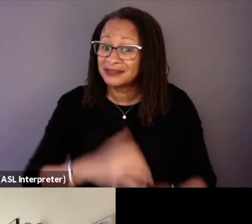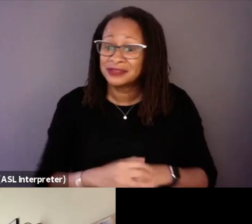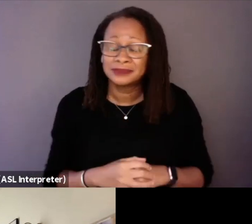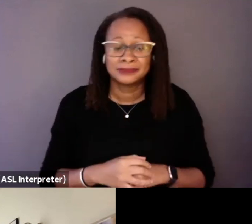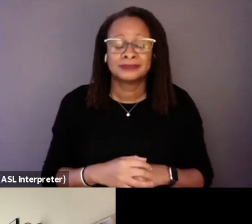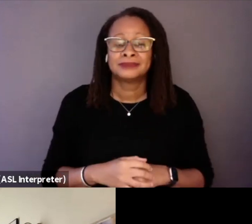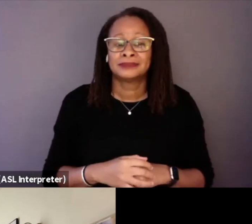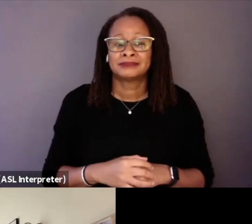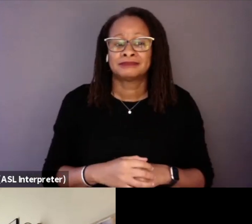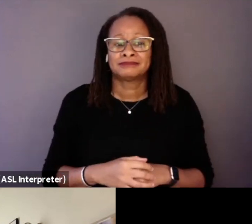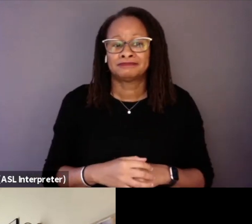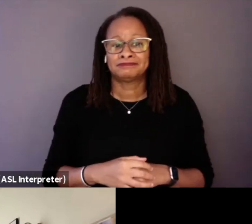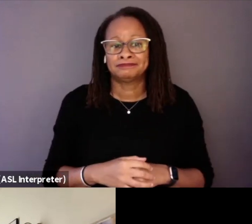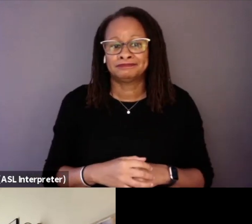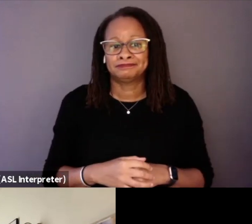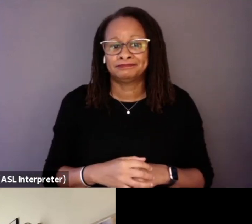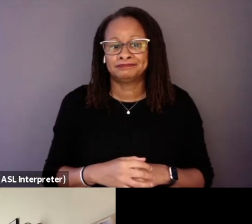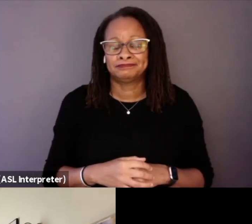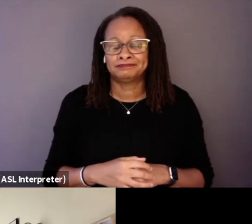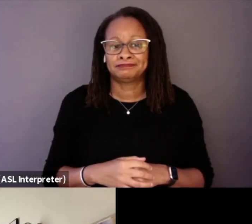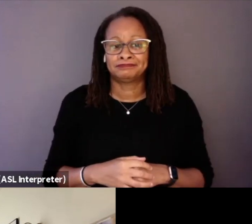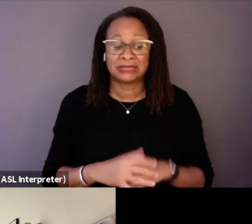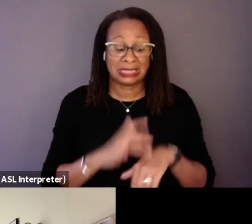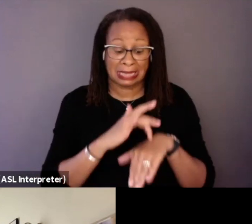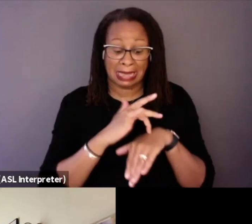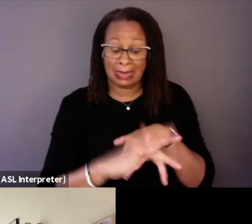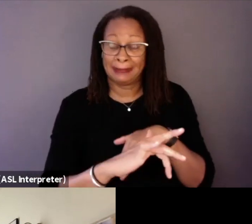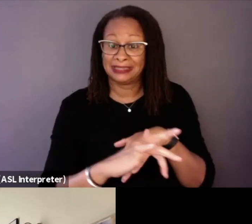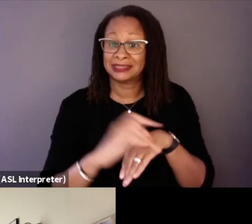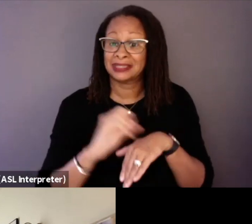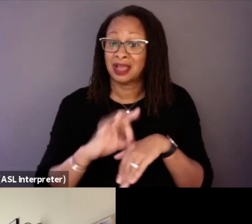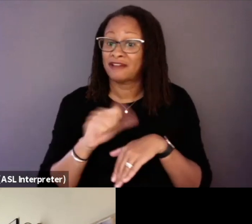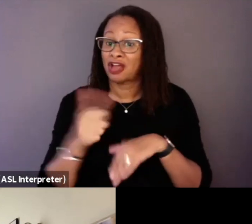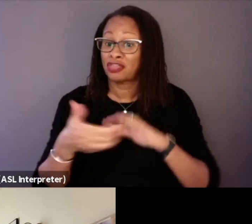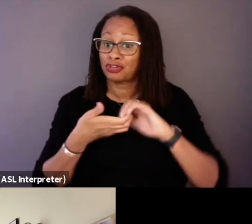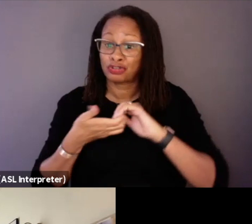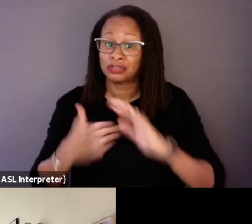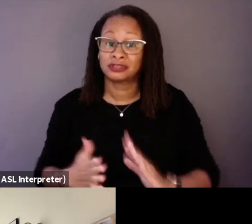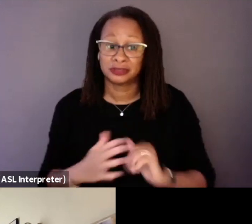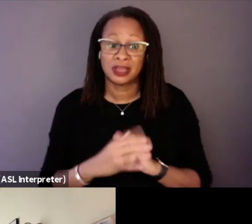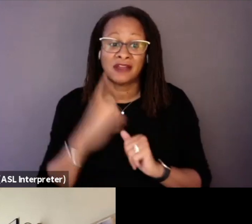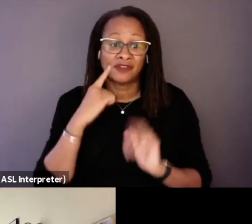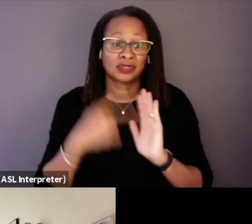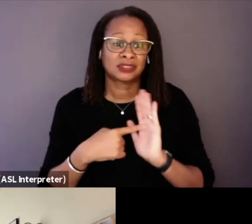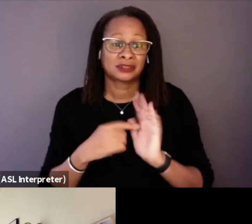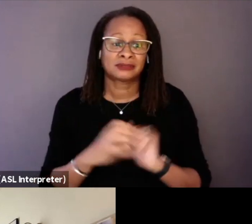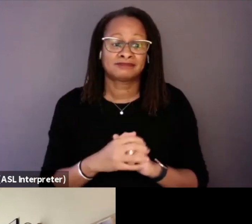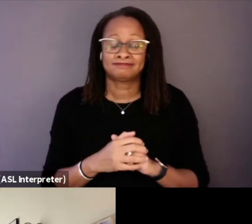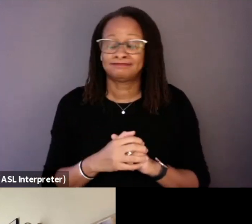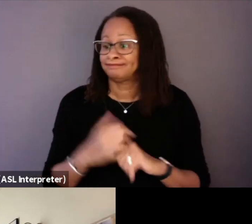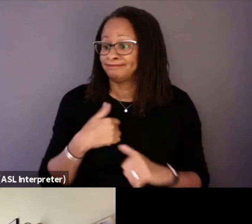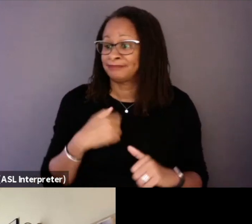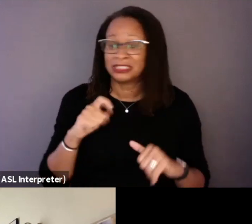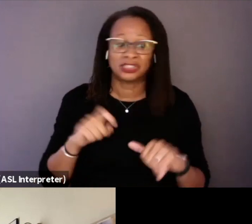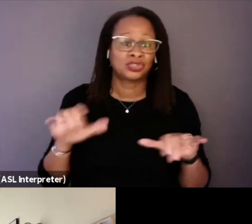truly in the absence of any other collaborators, per se, I needed to rely on myself.